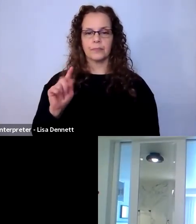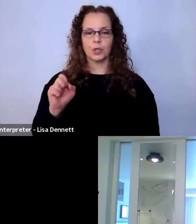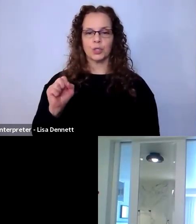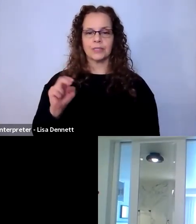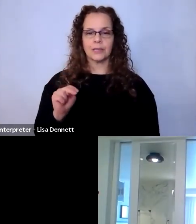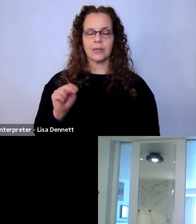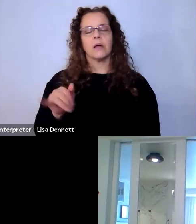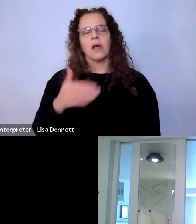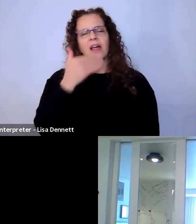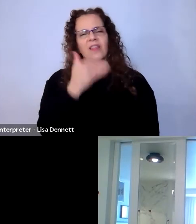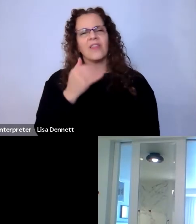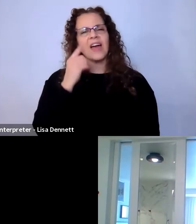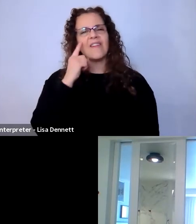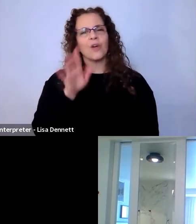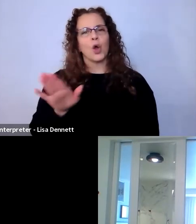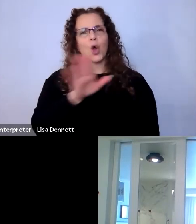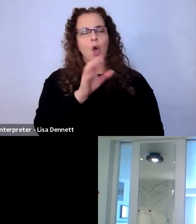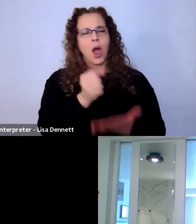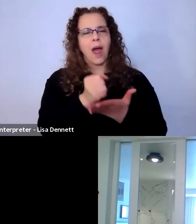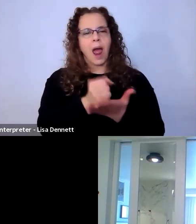your help to push for accessibility might take you up on that link.